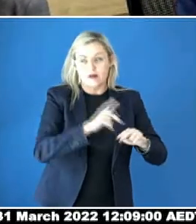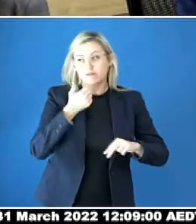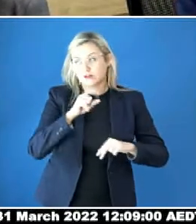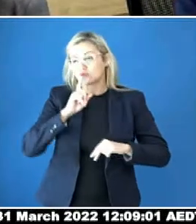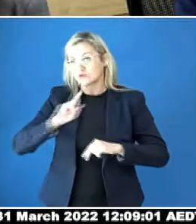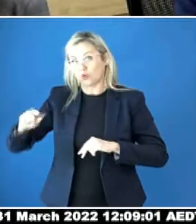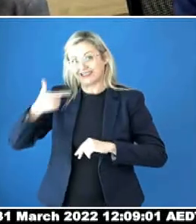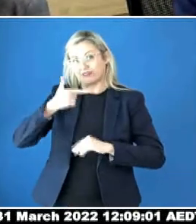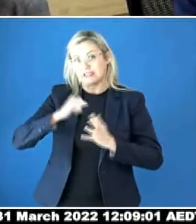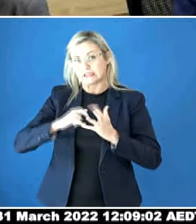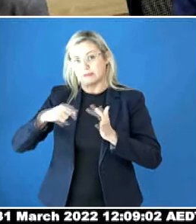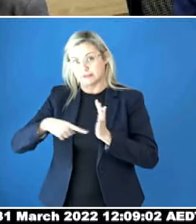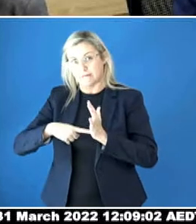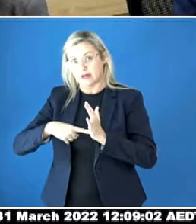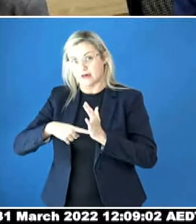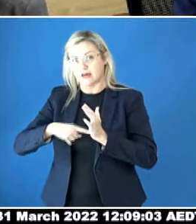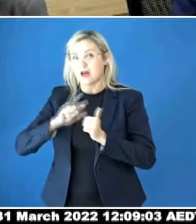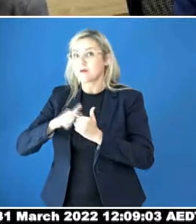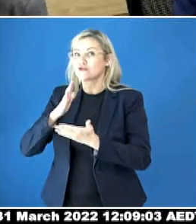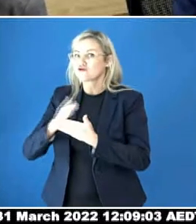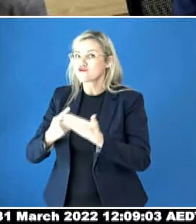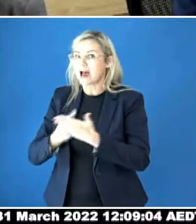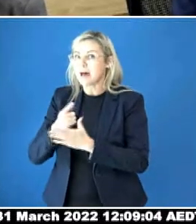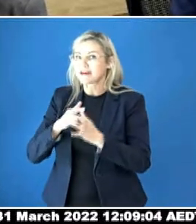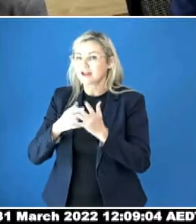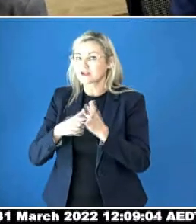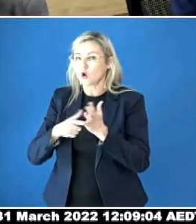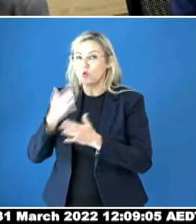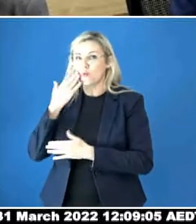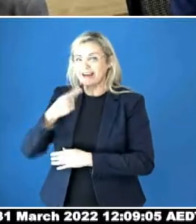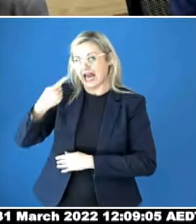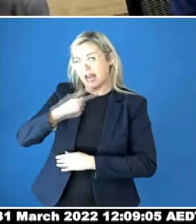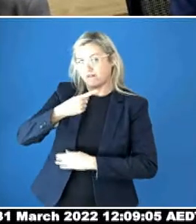September, the incident ultimately occurred on 11 September -- Yes. MS FRASER: -- 2018.